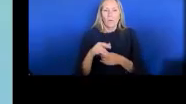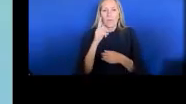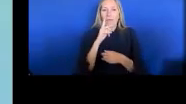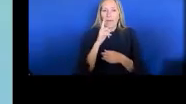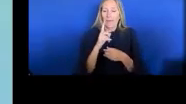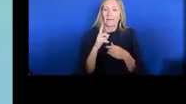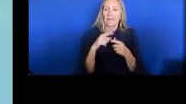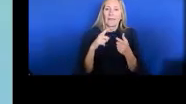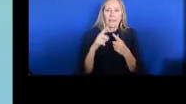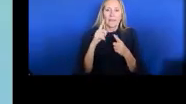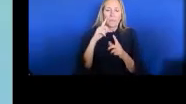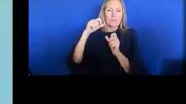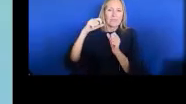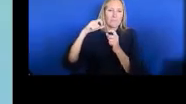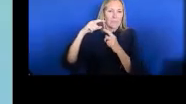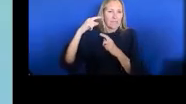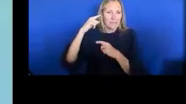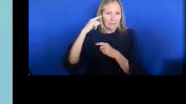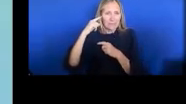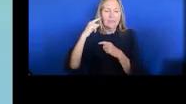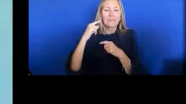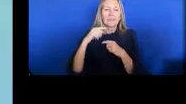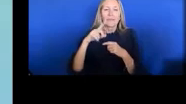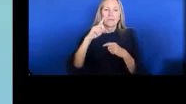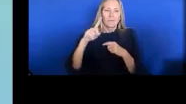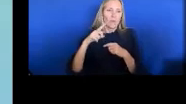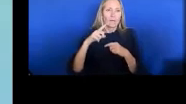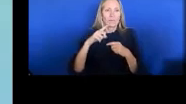and walking. The newborn infant does not have the protective or